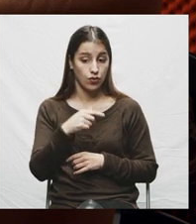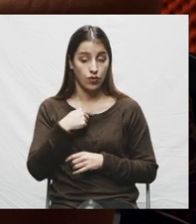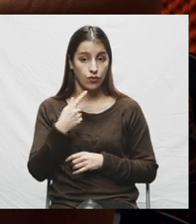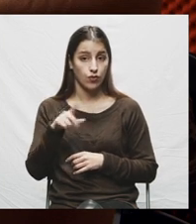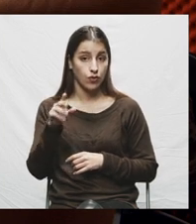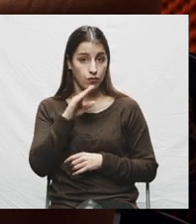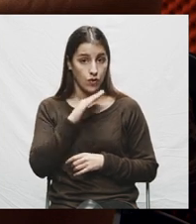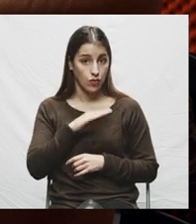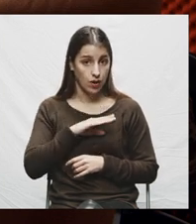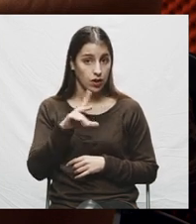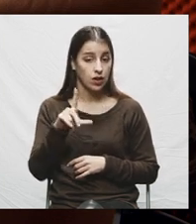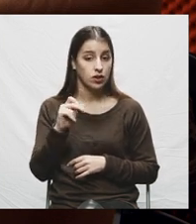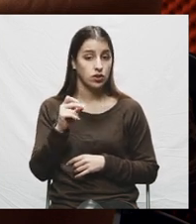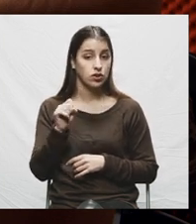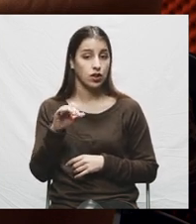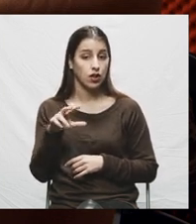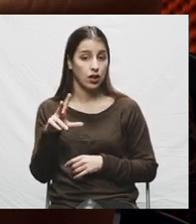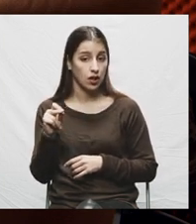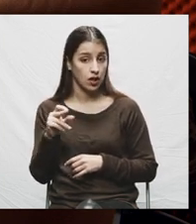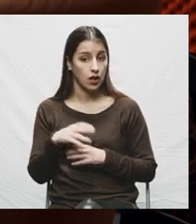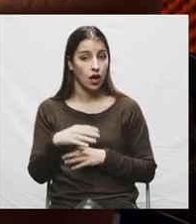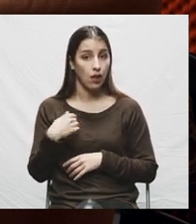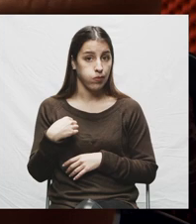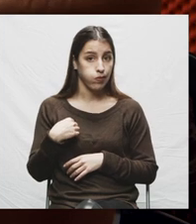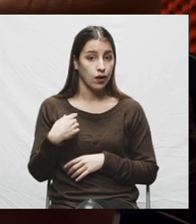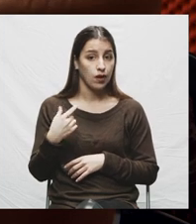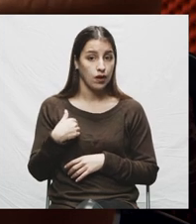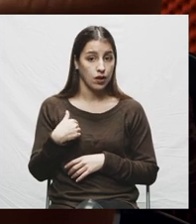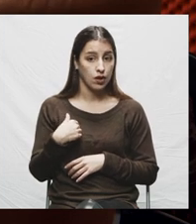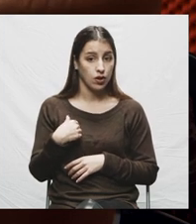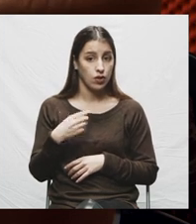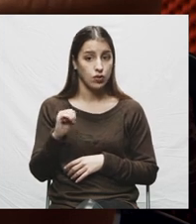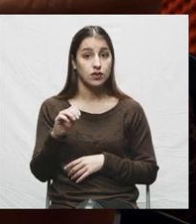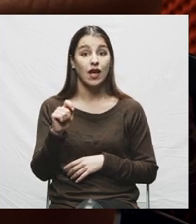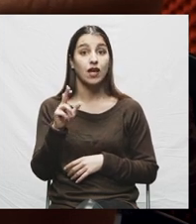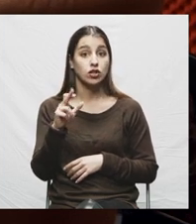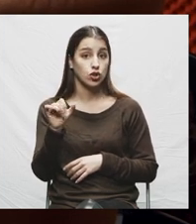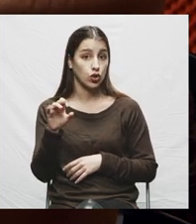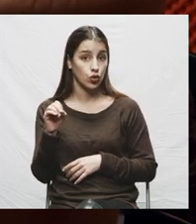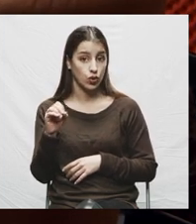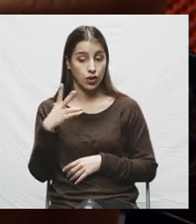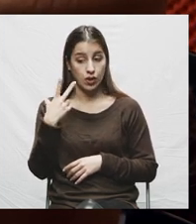or I went to a house... I don’t recall… or someone came... but Laginha… I don’t know. I know I was with Sérgio… Sérgio was coming back!